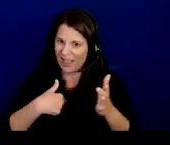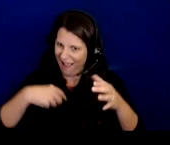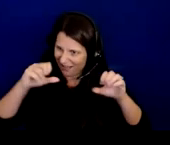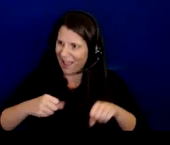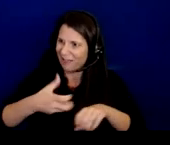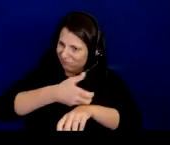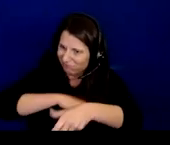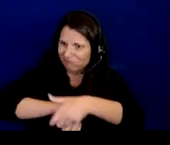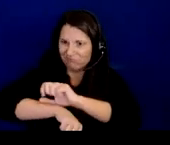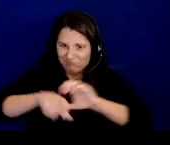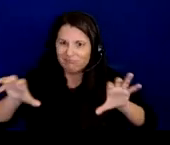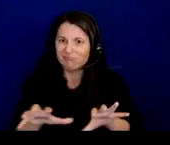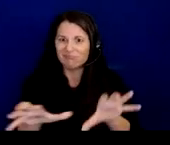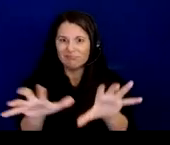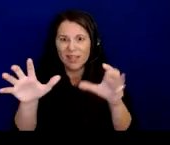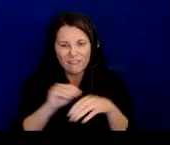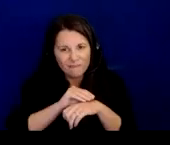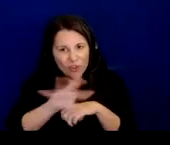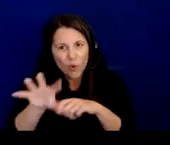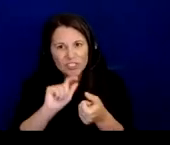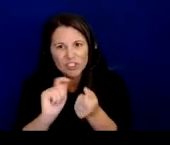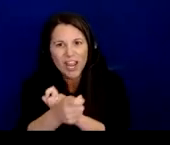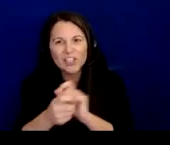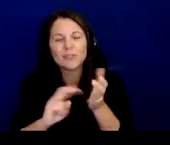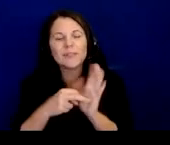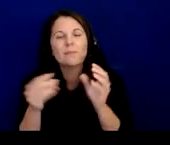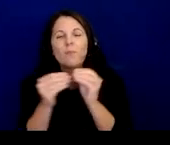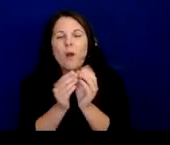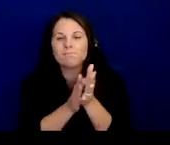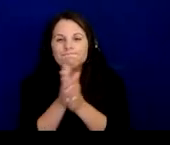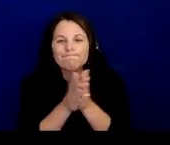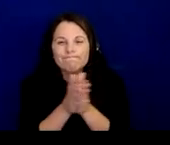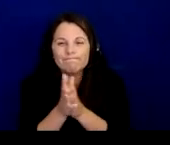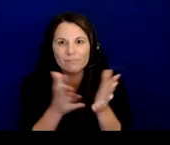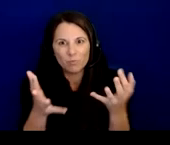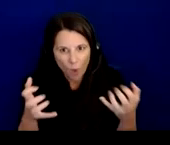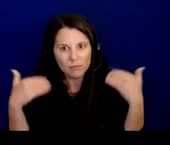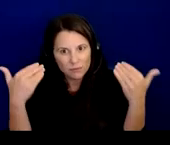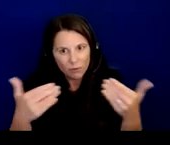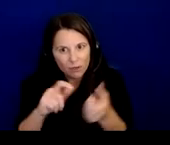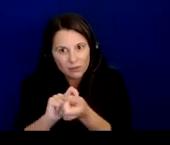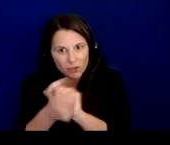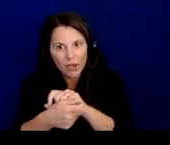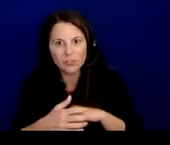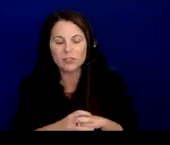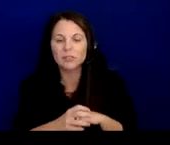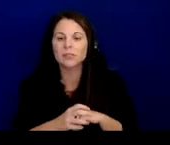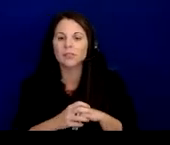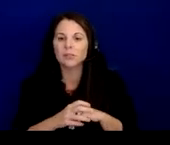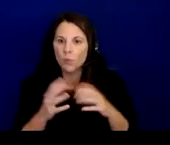At the beginning of my class, I typically ask, Why do you think people have been telling you that young people don't involve themselves with college?